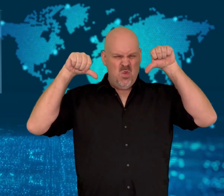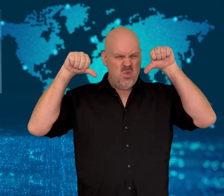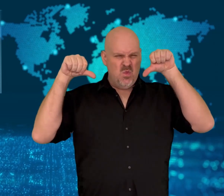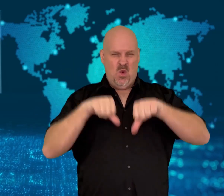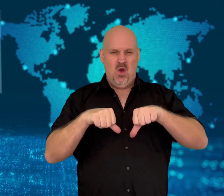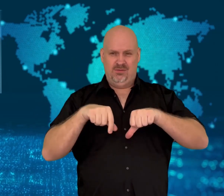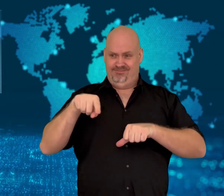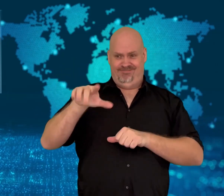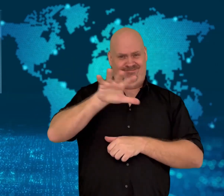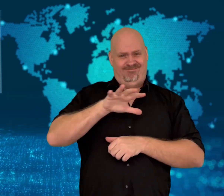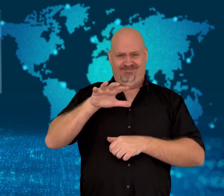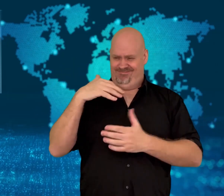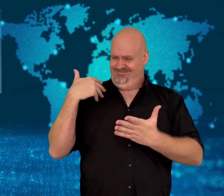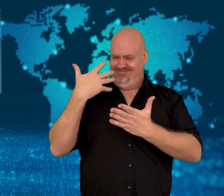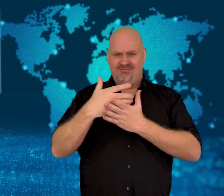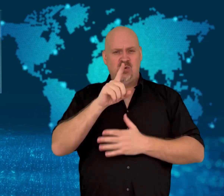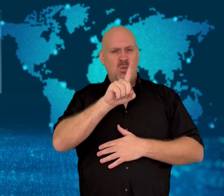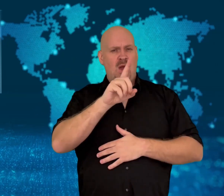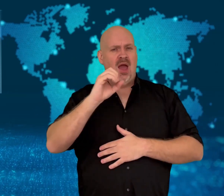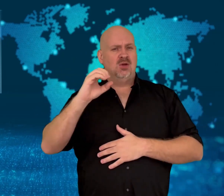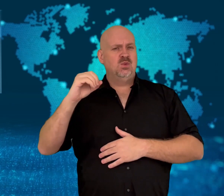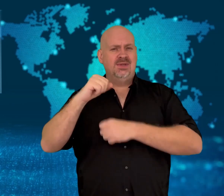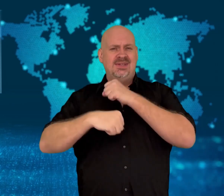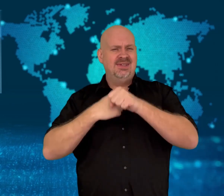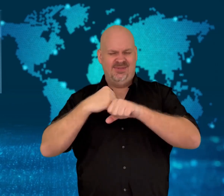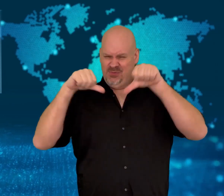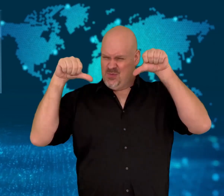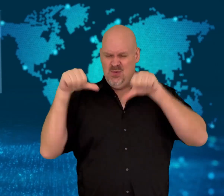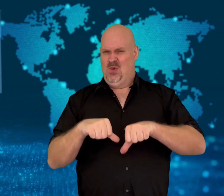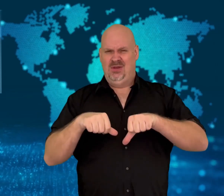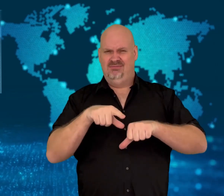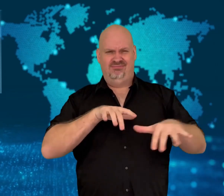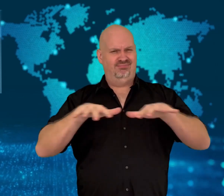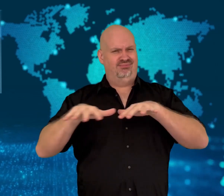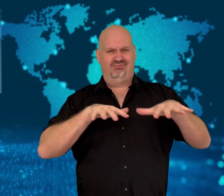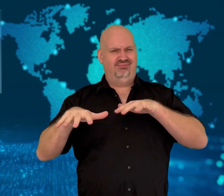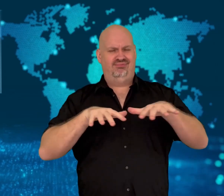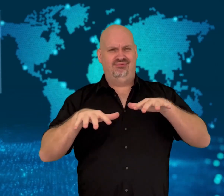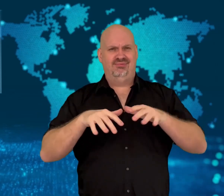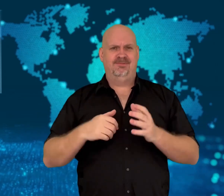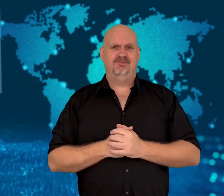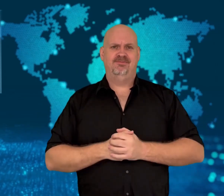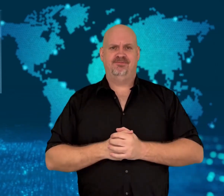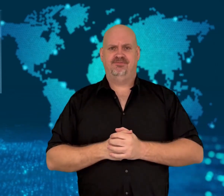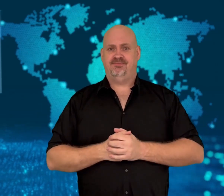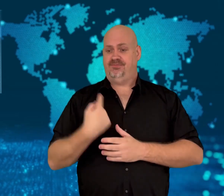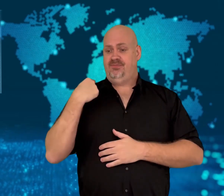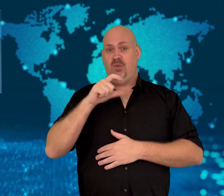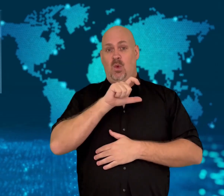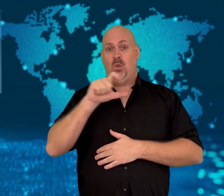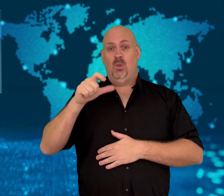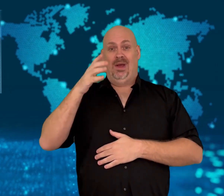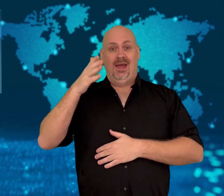The UN has called the quake the "worst event in 100 years" in the region.